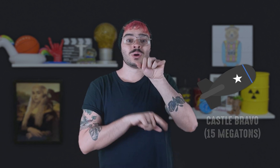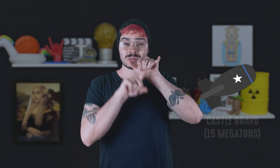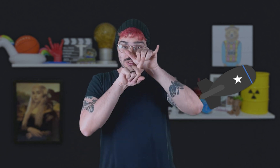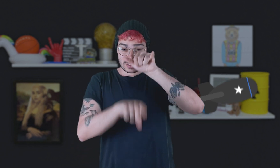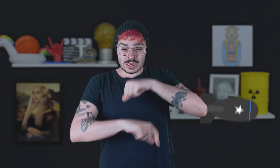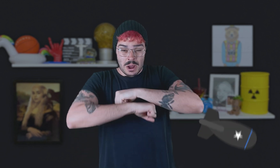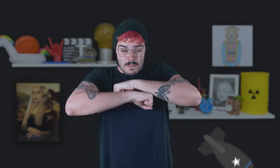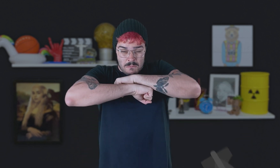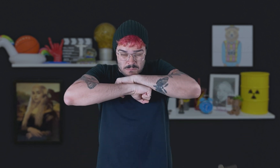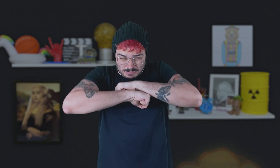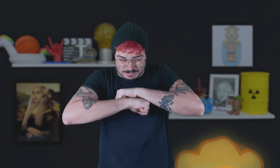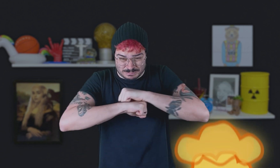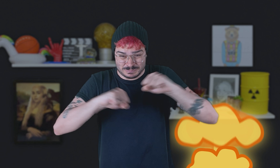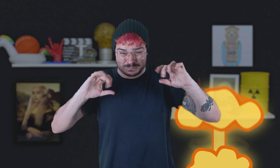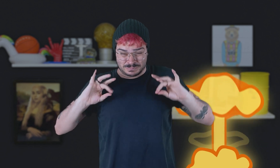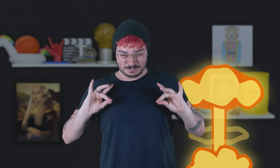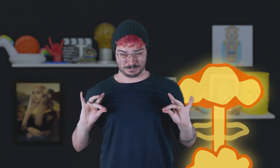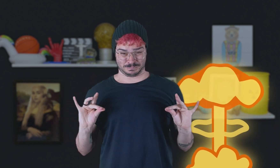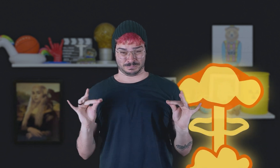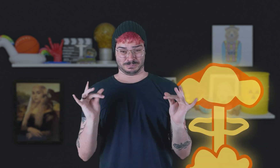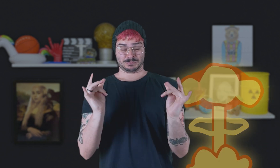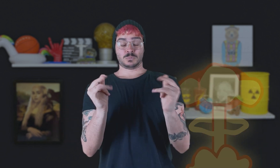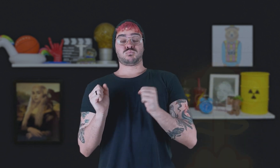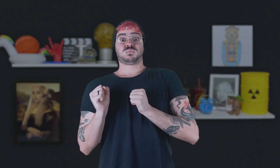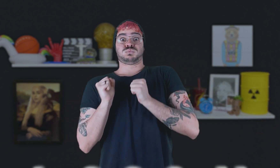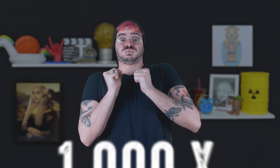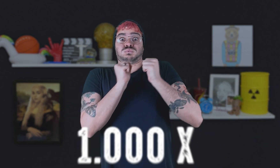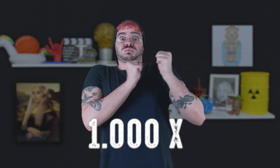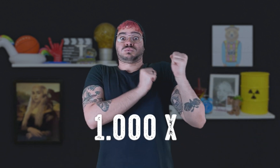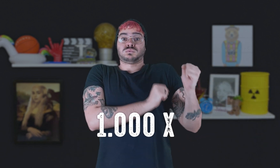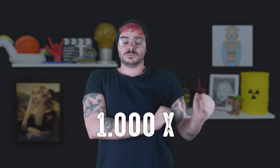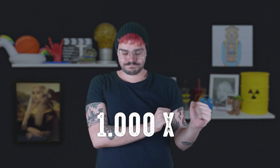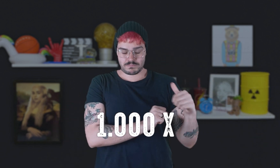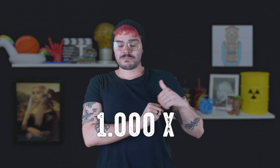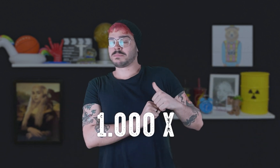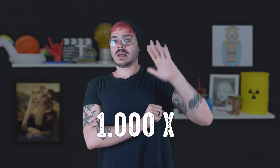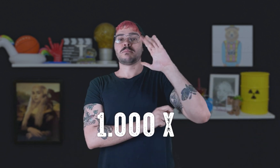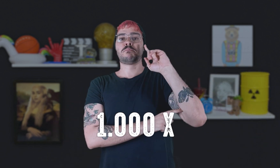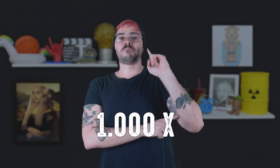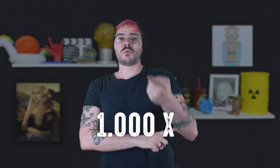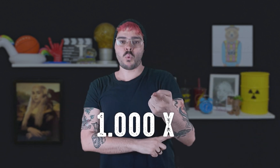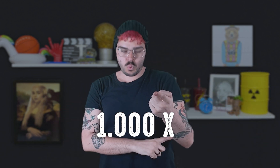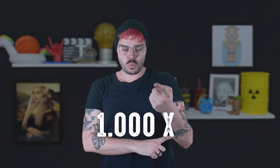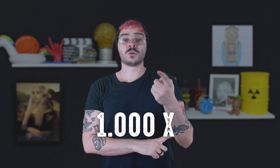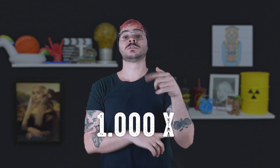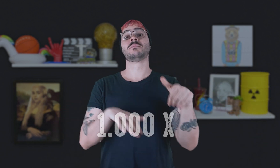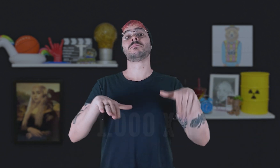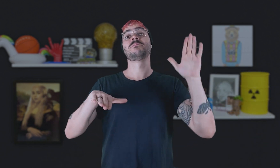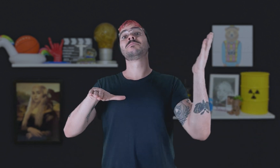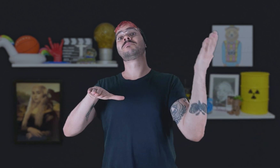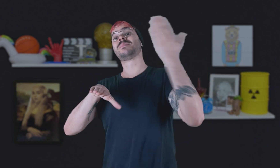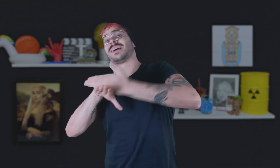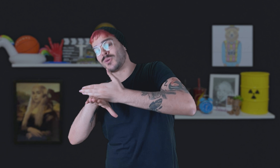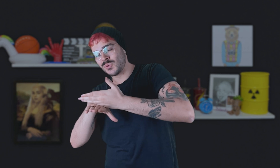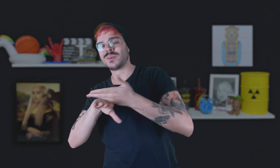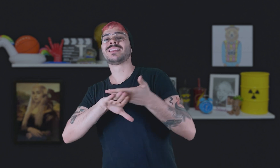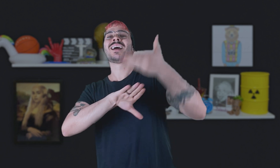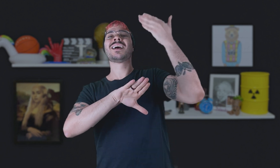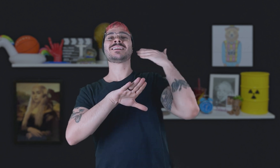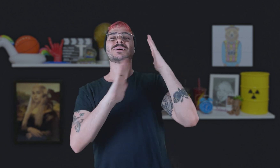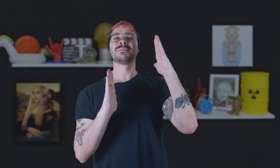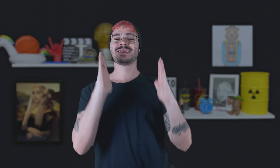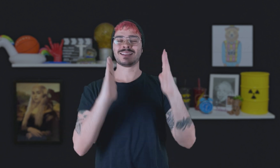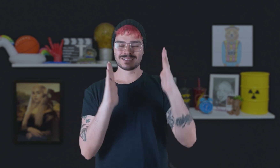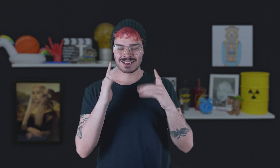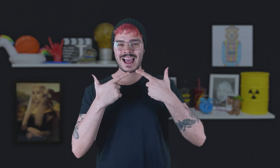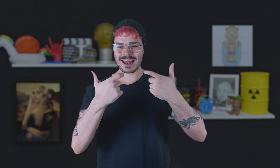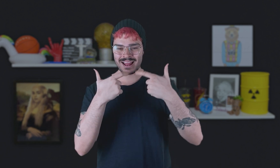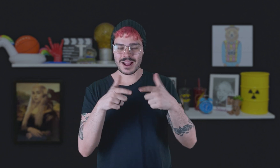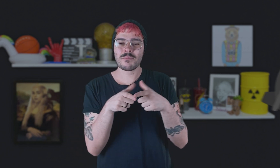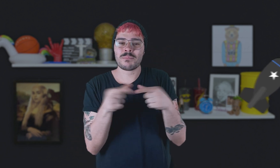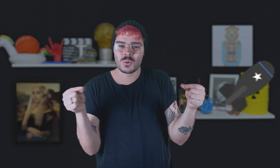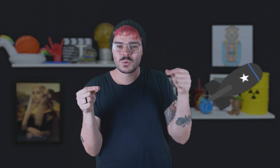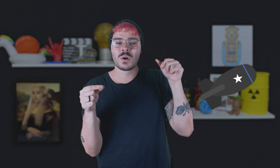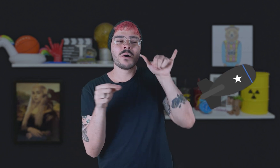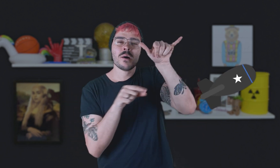1,000 times more powerful than those bombs that fell in Japanese cities,